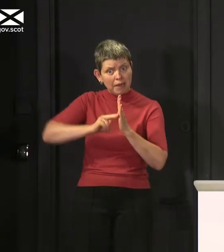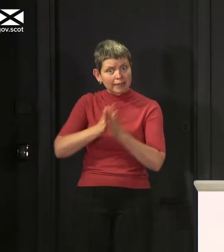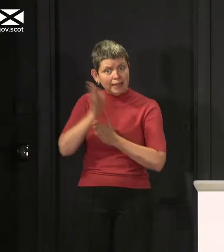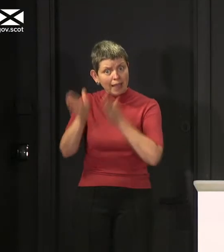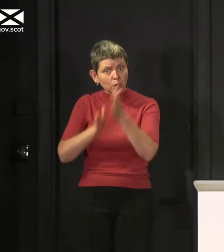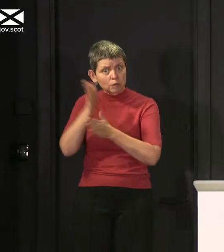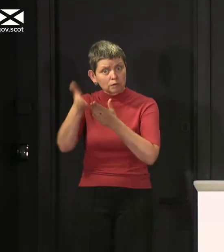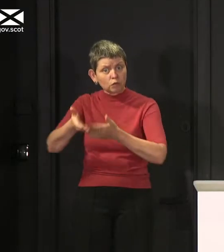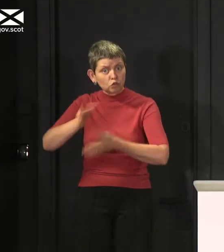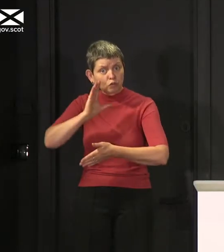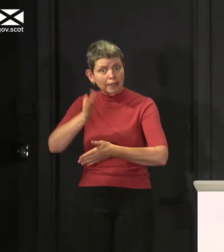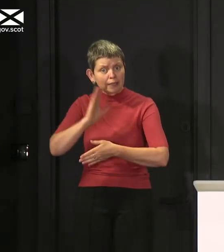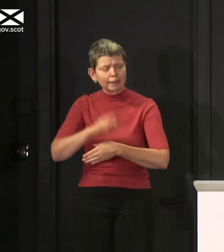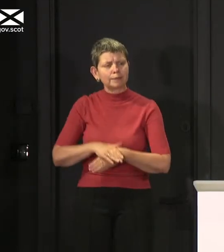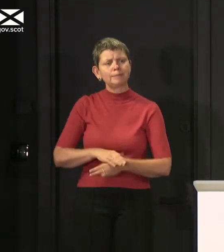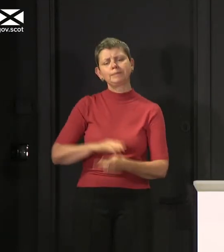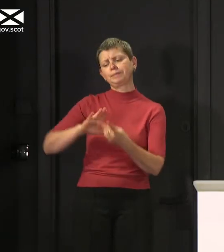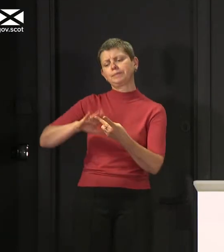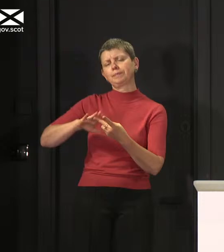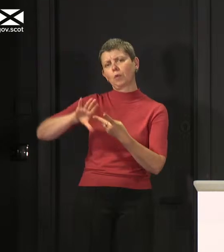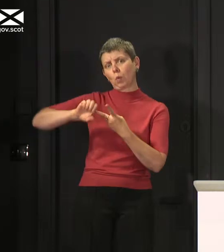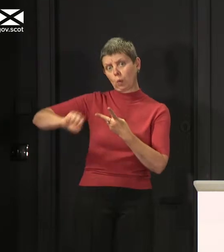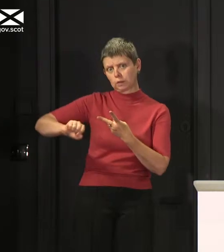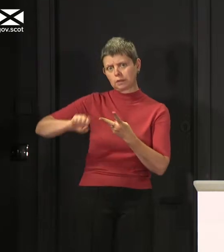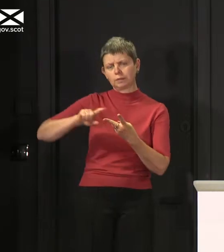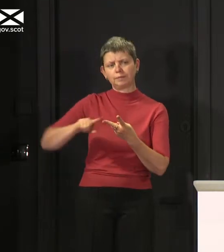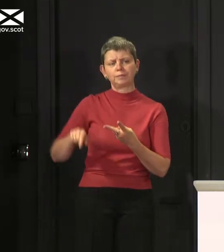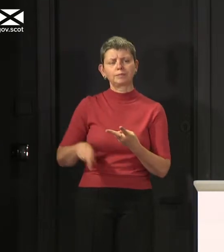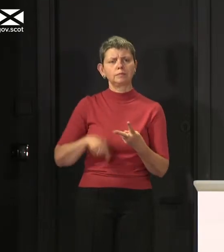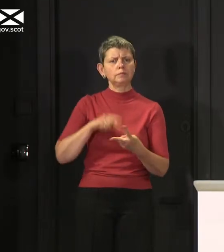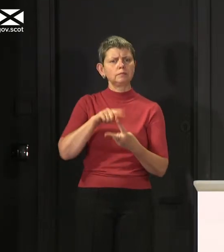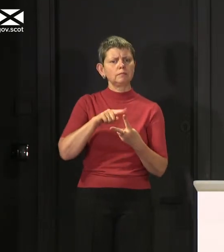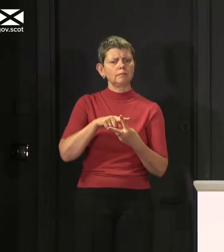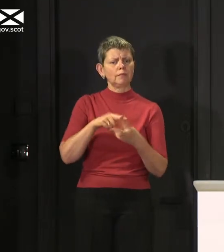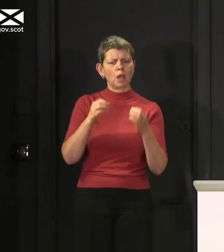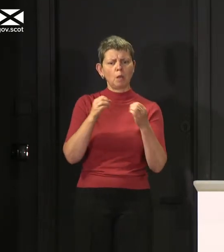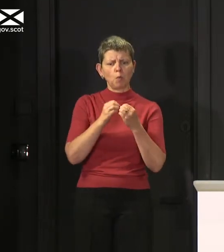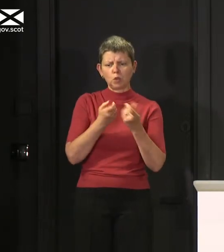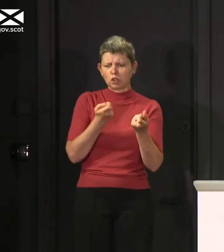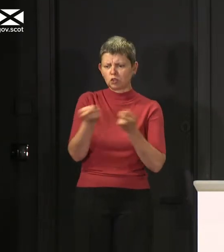I will go on to that in a second. This does not require border controls or border posts.